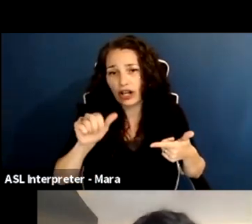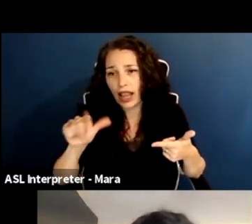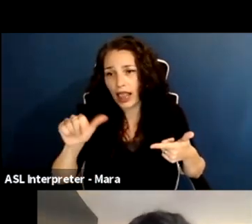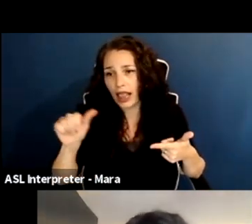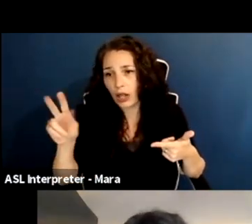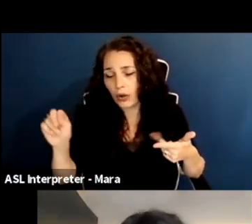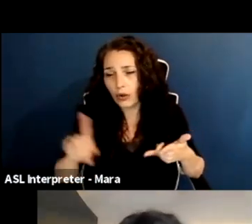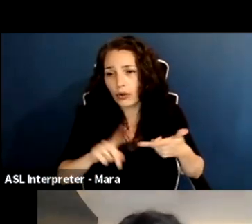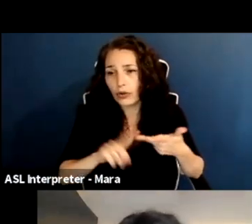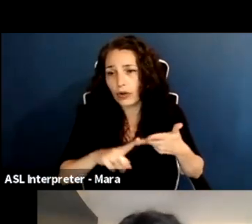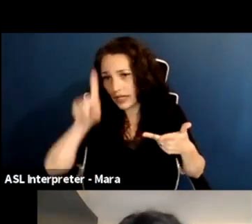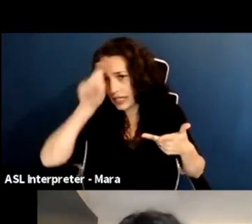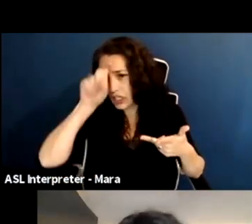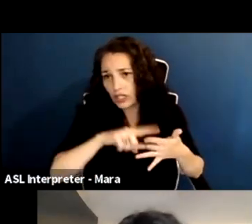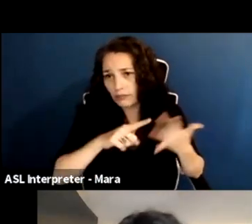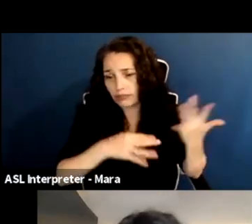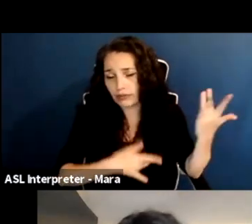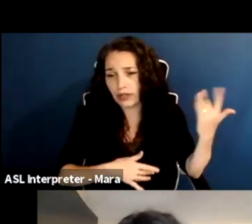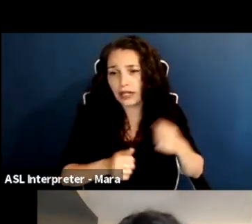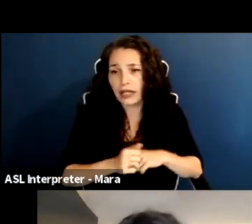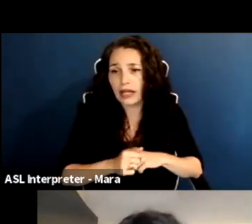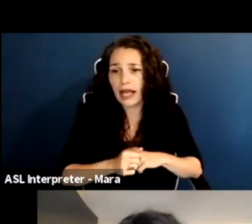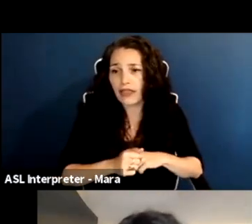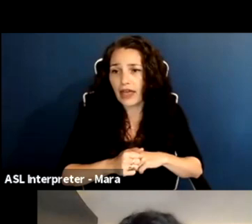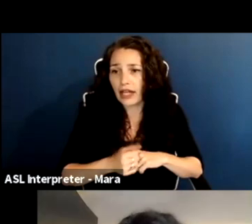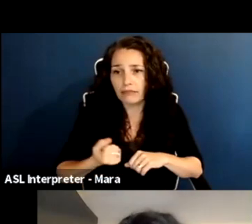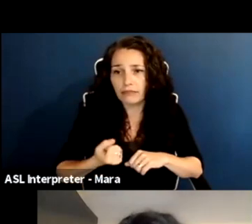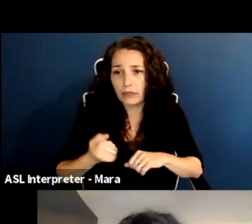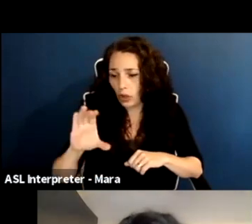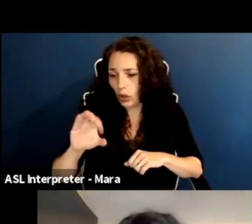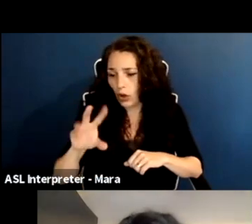And when COVID hit, we were really about to start